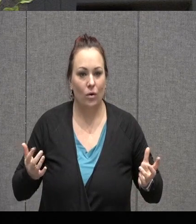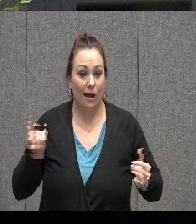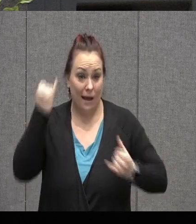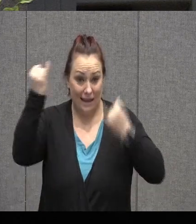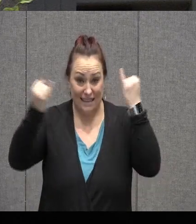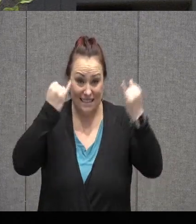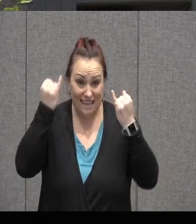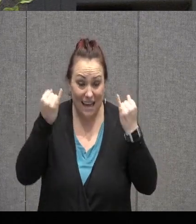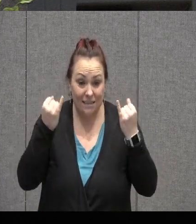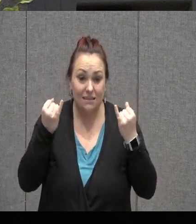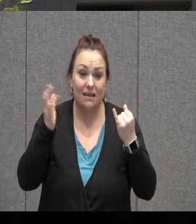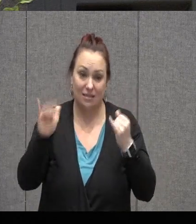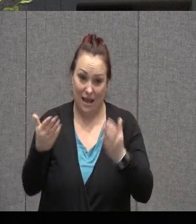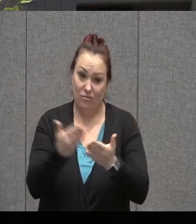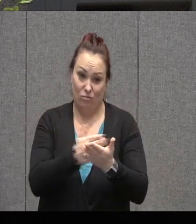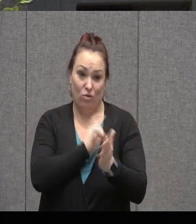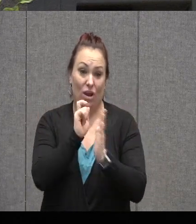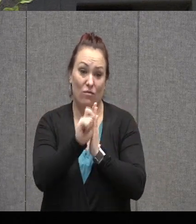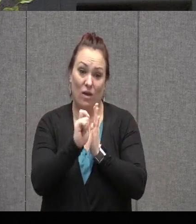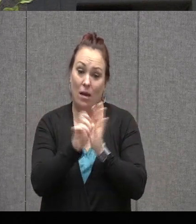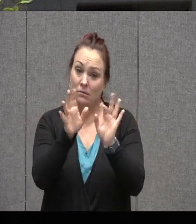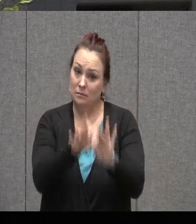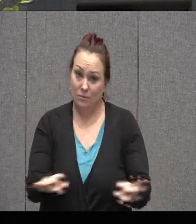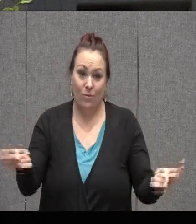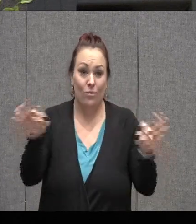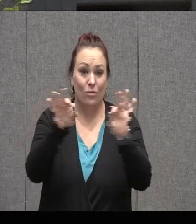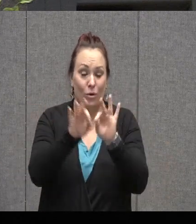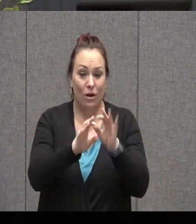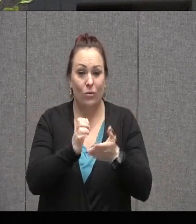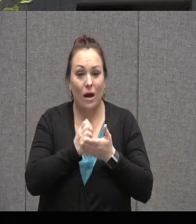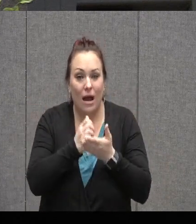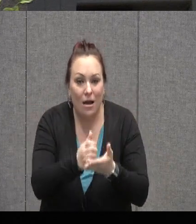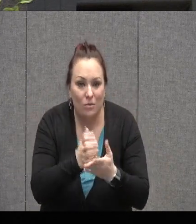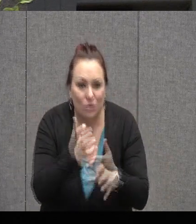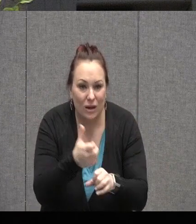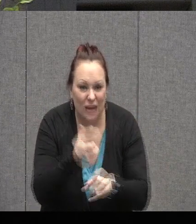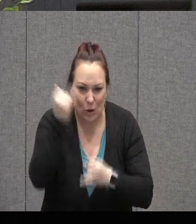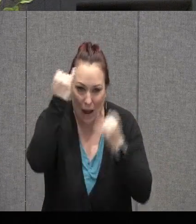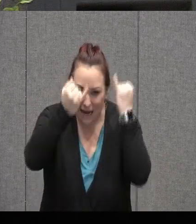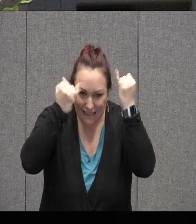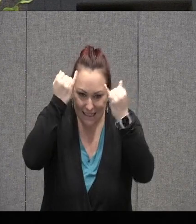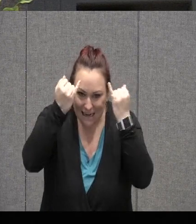That's why that prewriting is really important. It'll help you get your ideas in your head